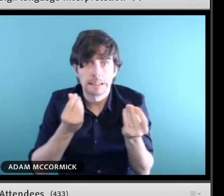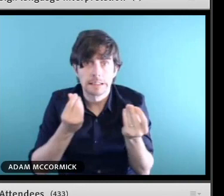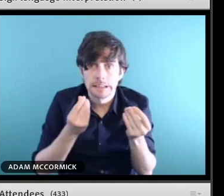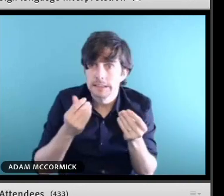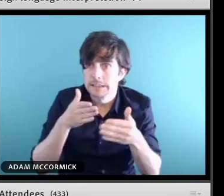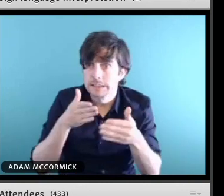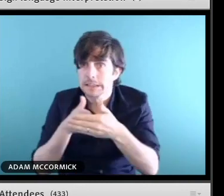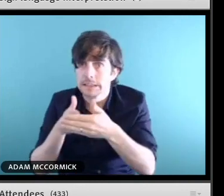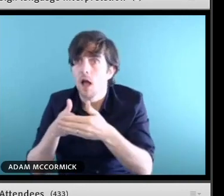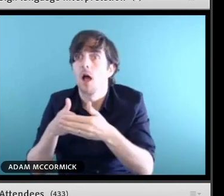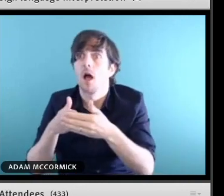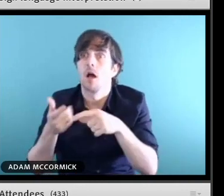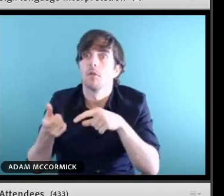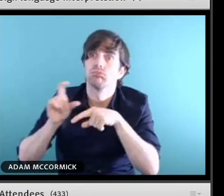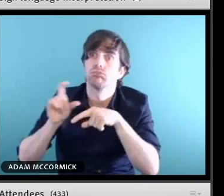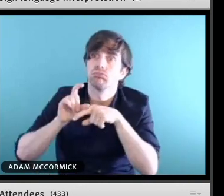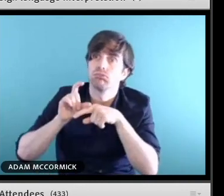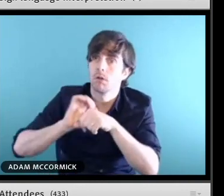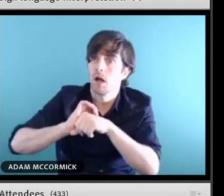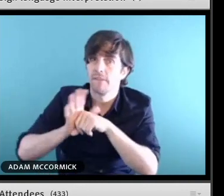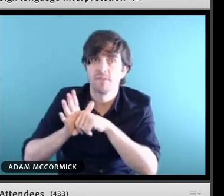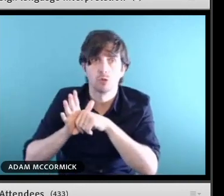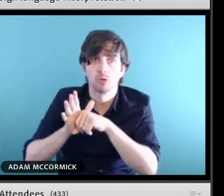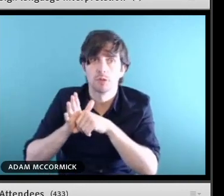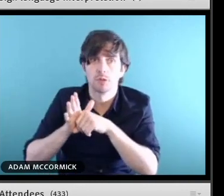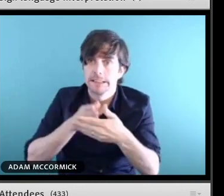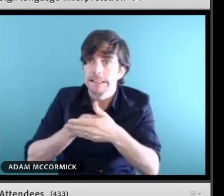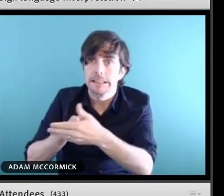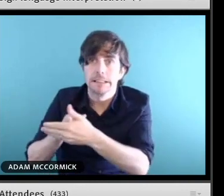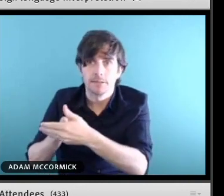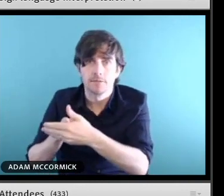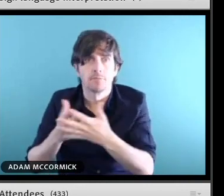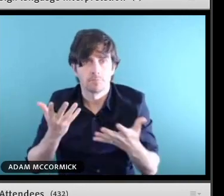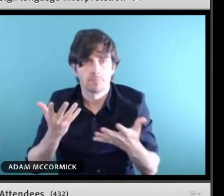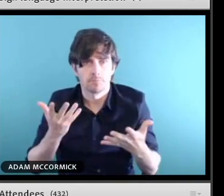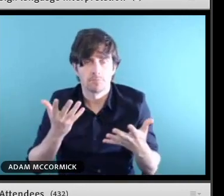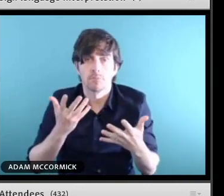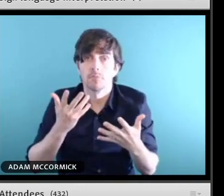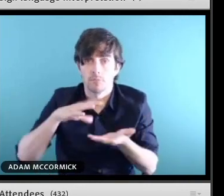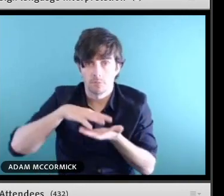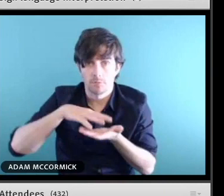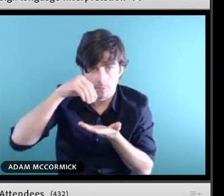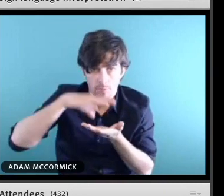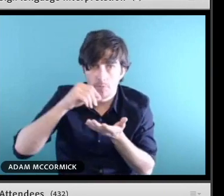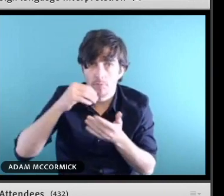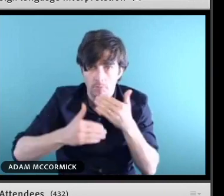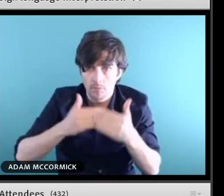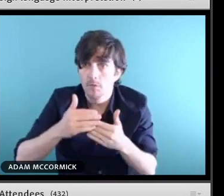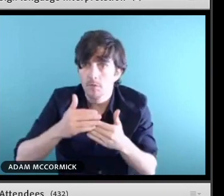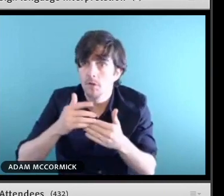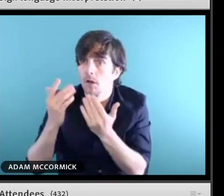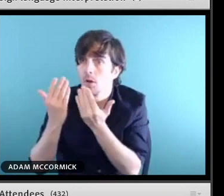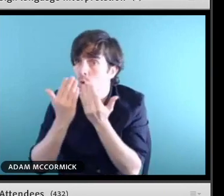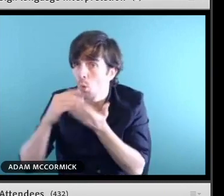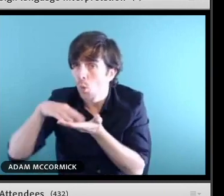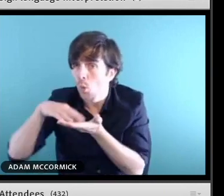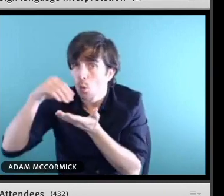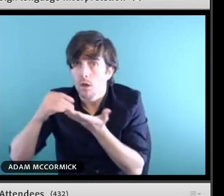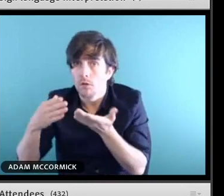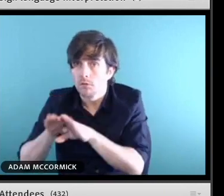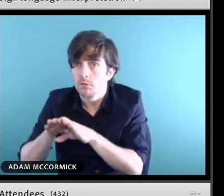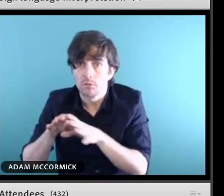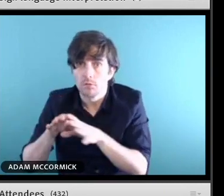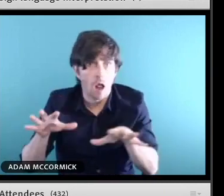by the government. While we're talking about people with speech impairments, they affected